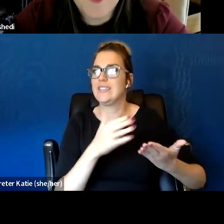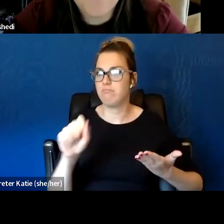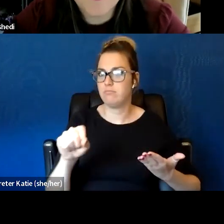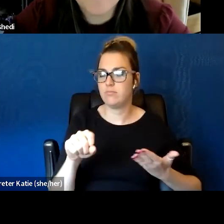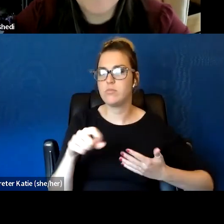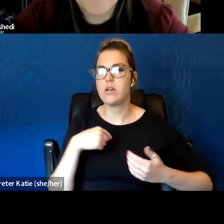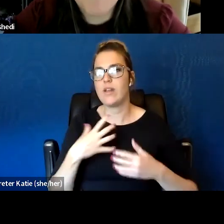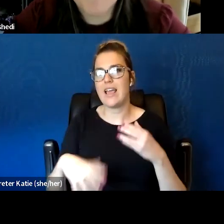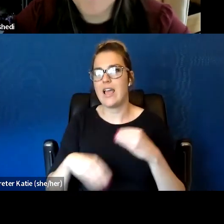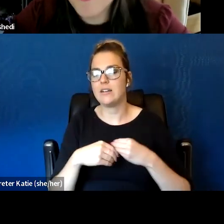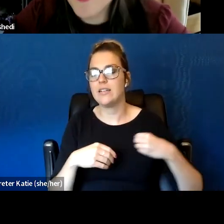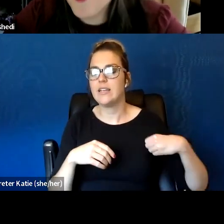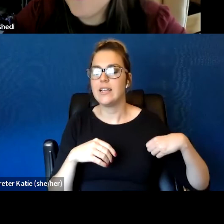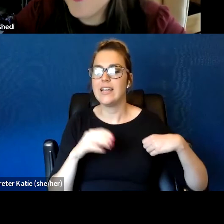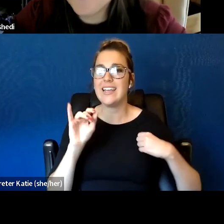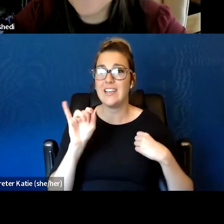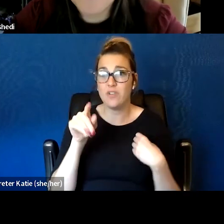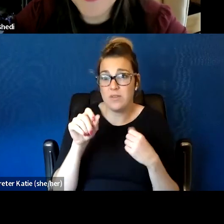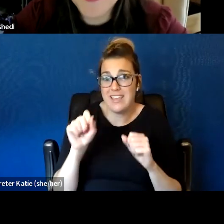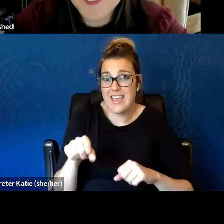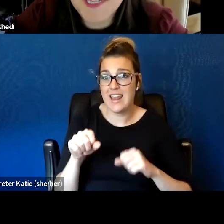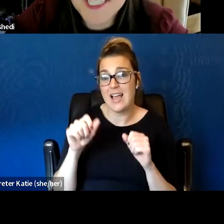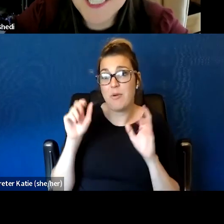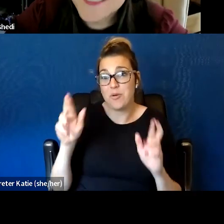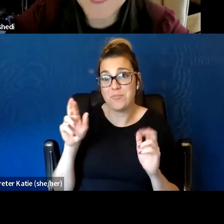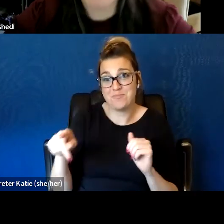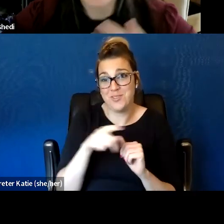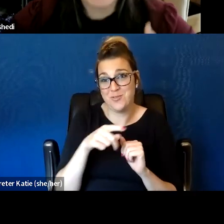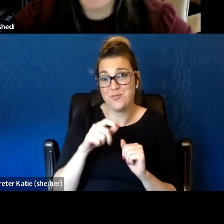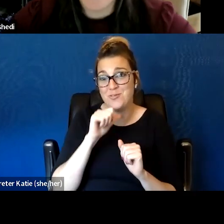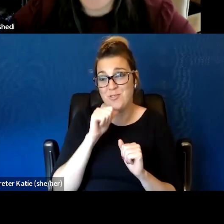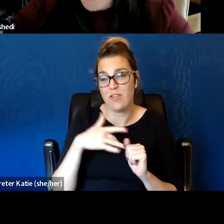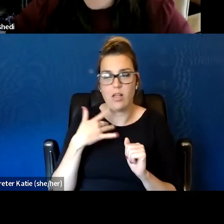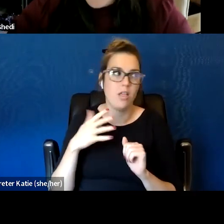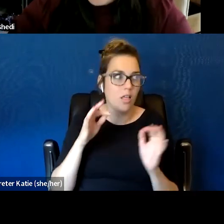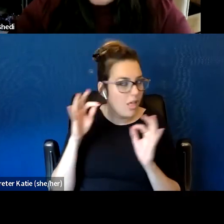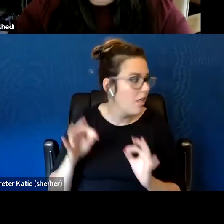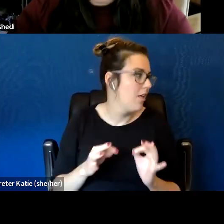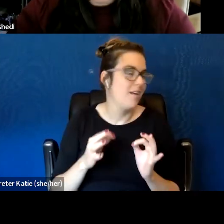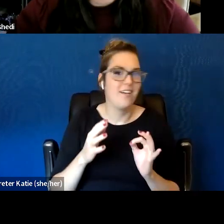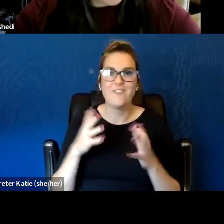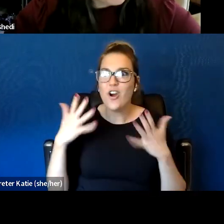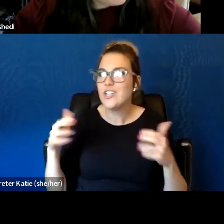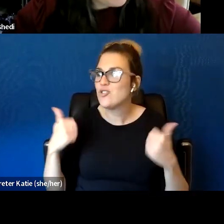and I know this can be fraught and I hope no one's rolling their eyes at this because like they've tried these things and it's feeling like I'm, you know,